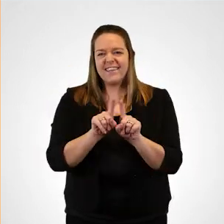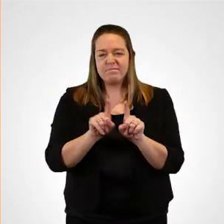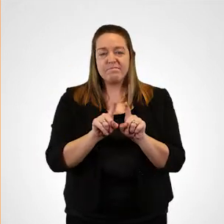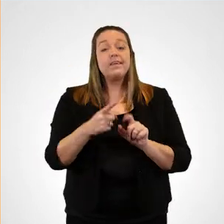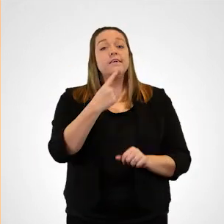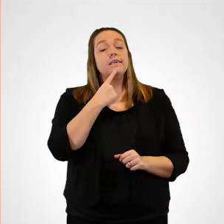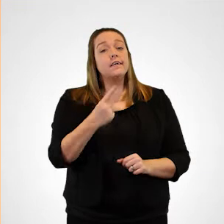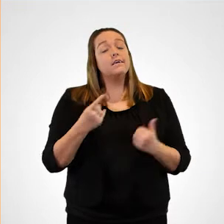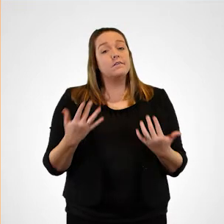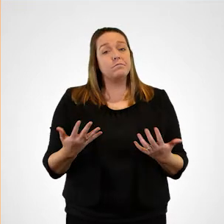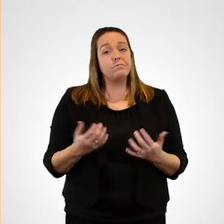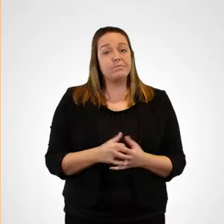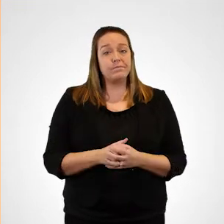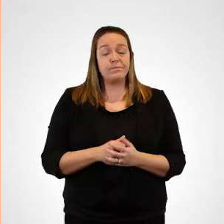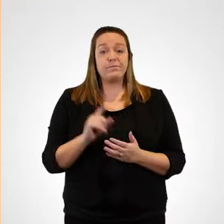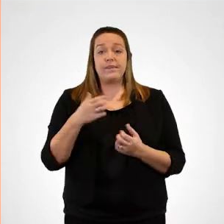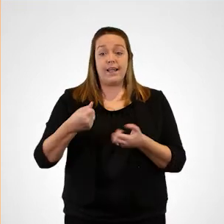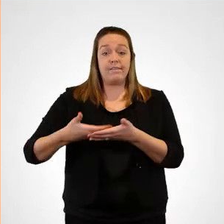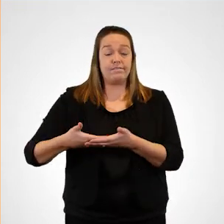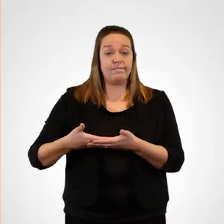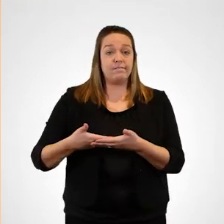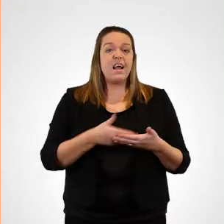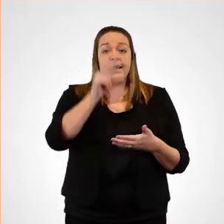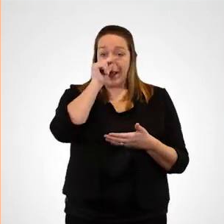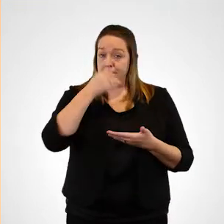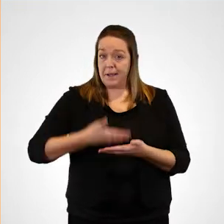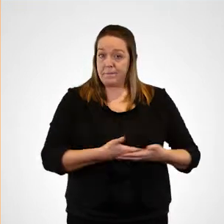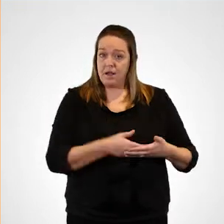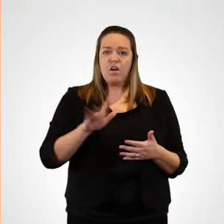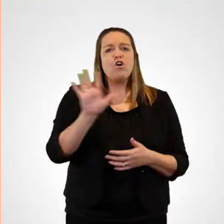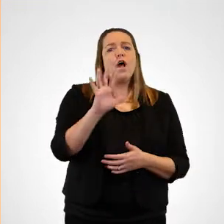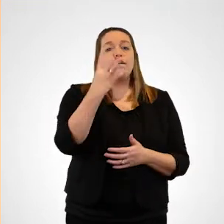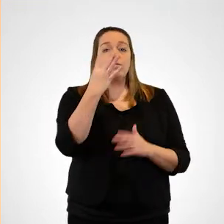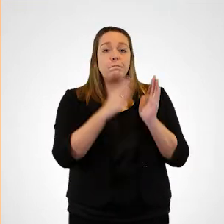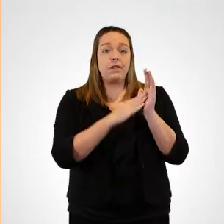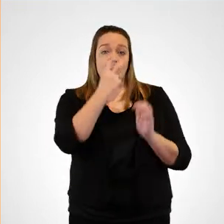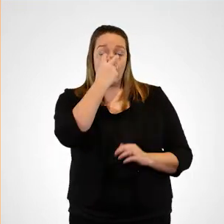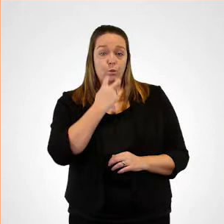which is they gave young babies, four months old,